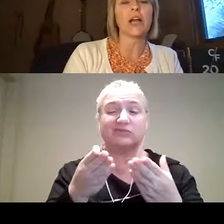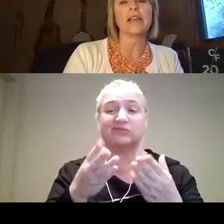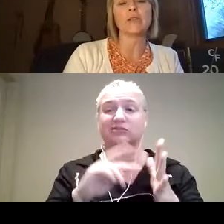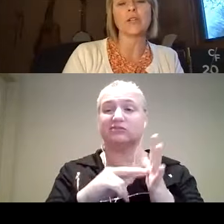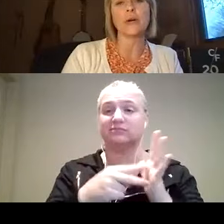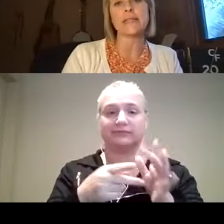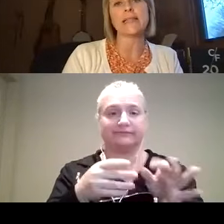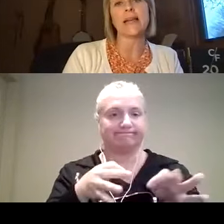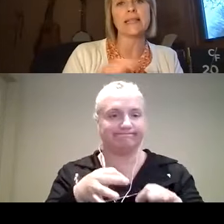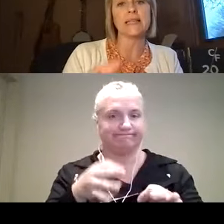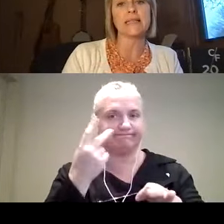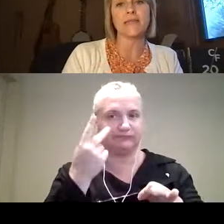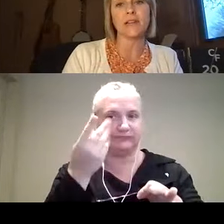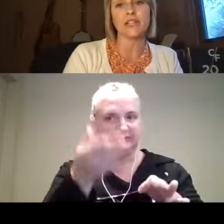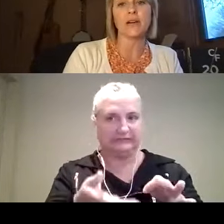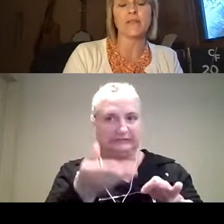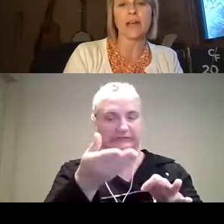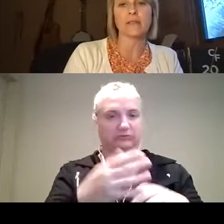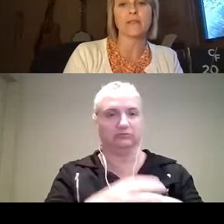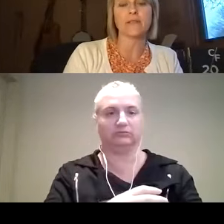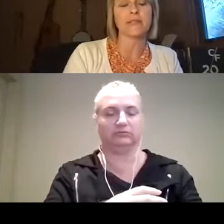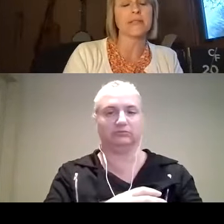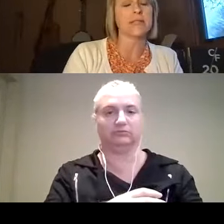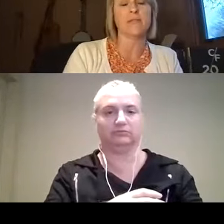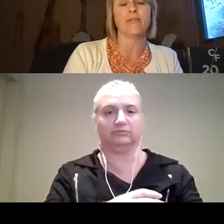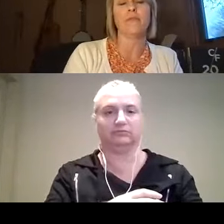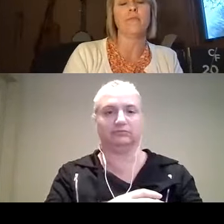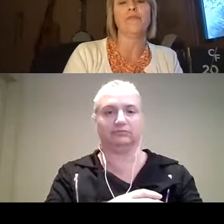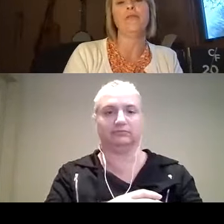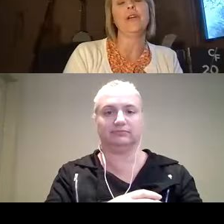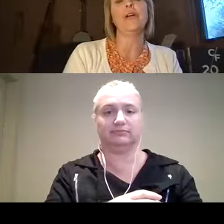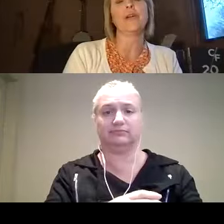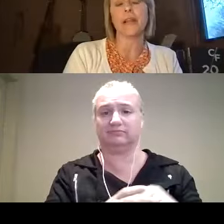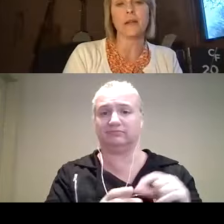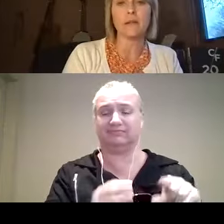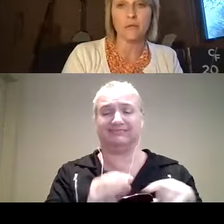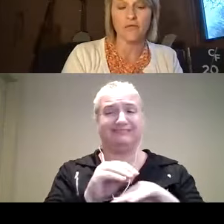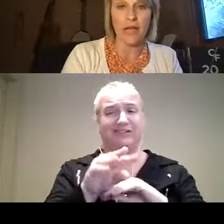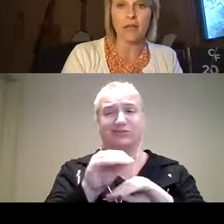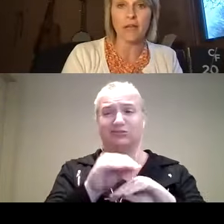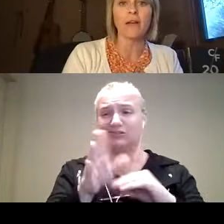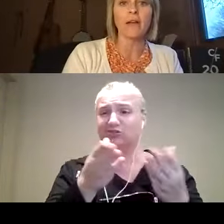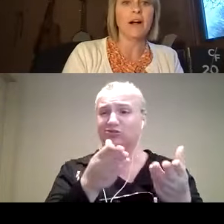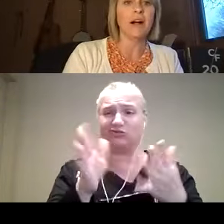And you'll notice that this definition of counseling services is very vague.